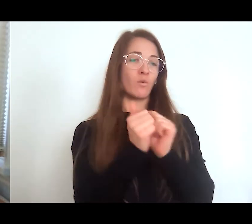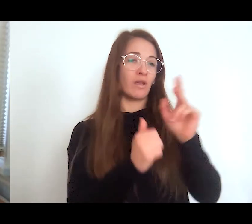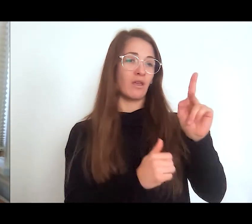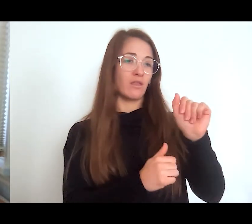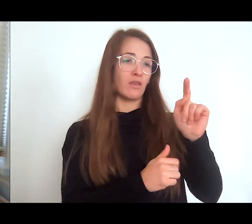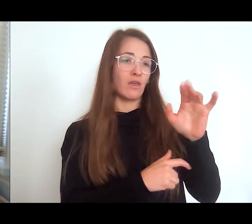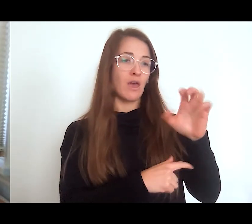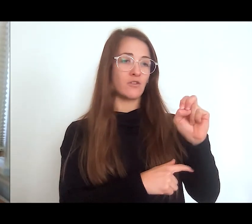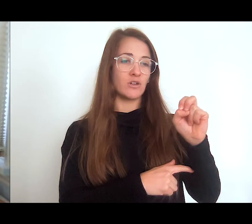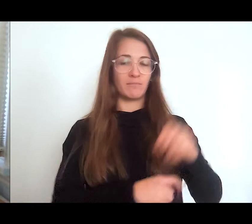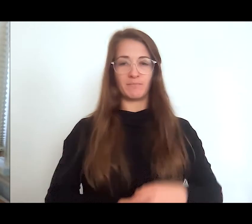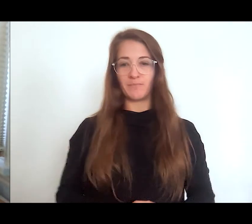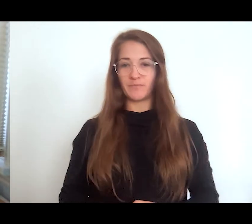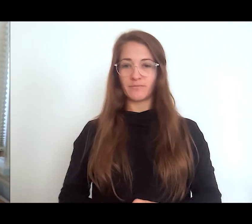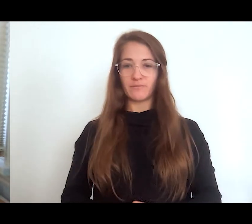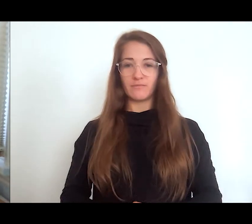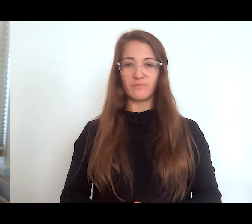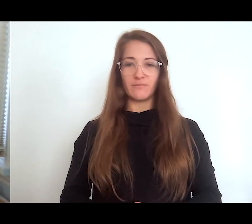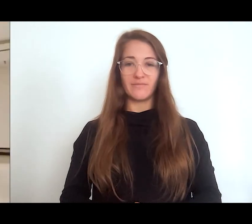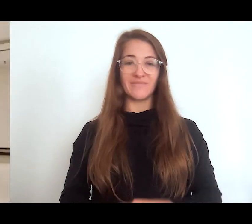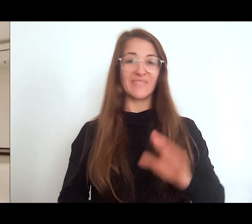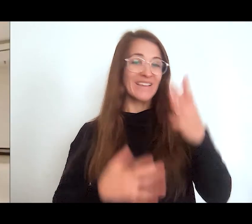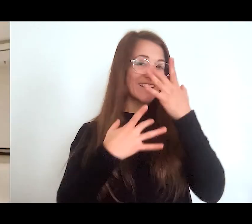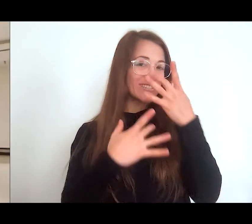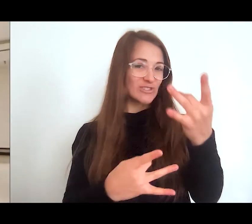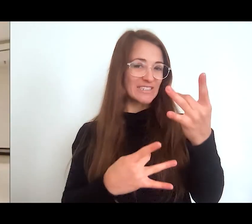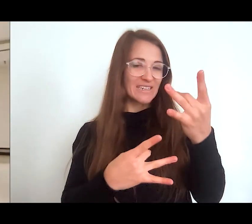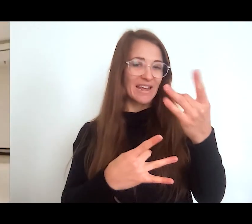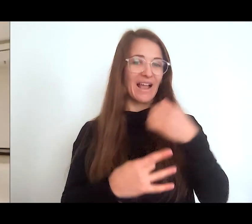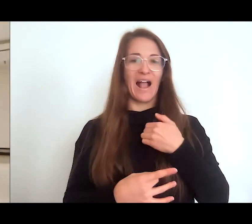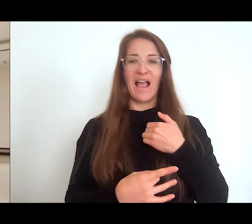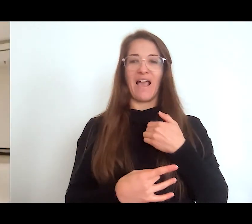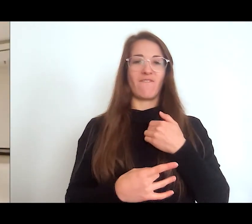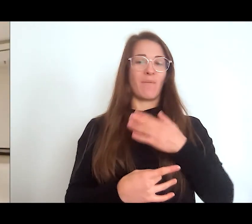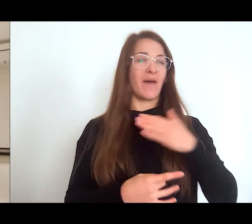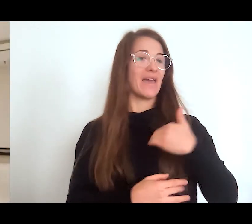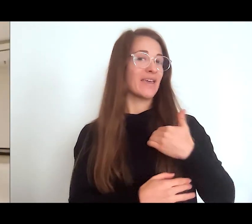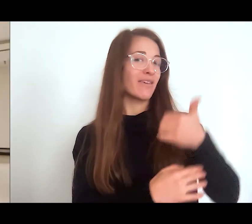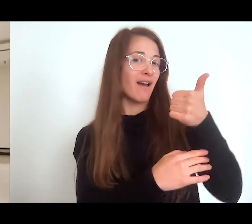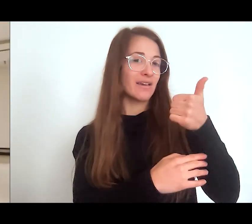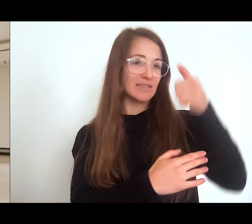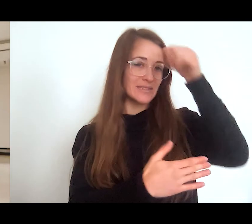TODAY. WE'LL START WITH KATRIN. IT IS INTERESTING, I AM JUST